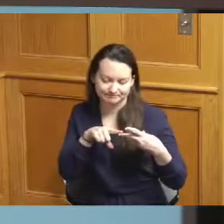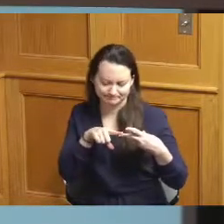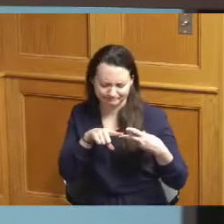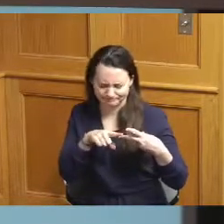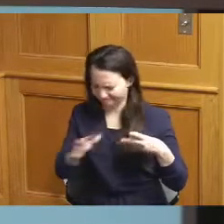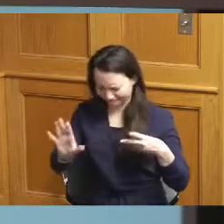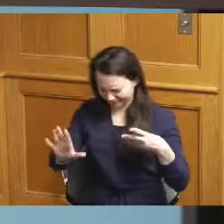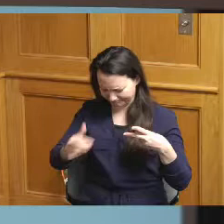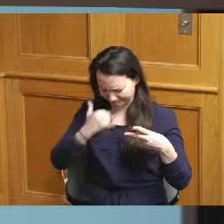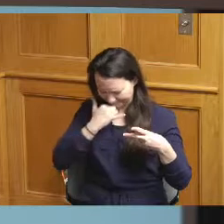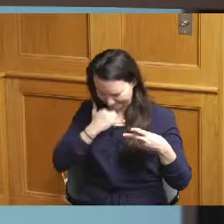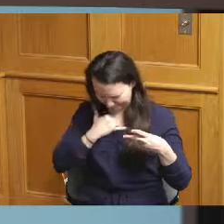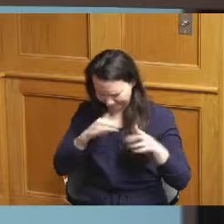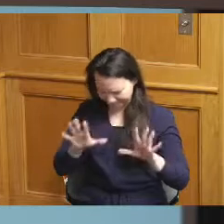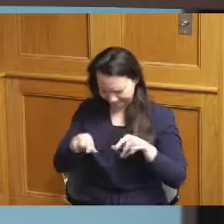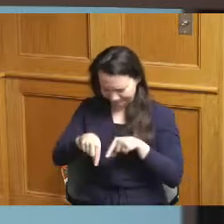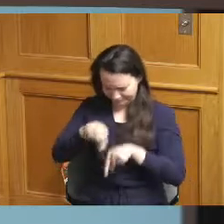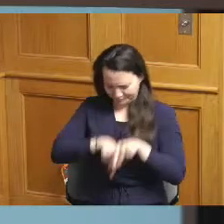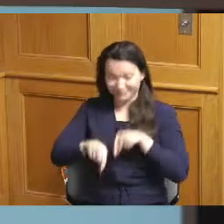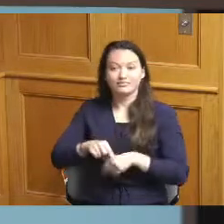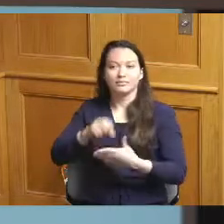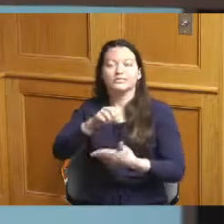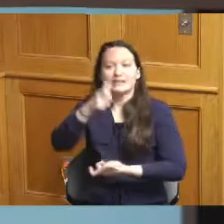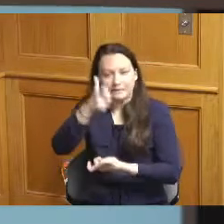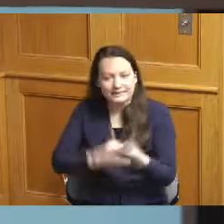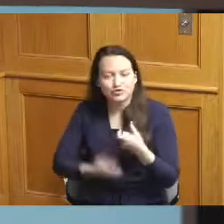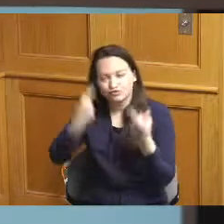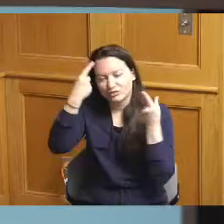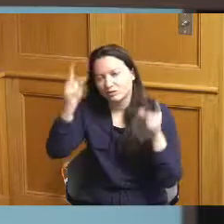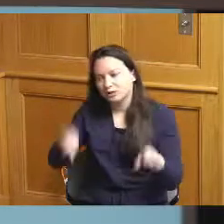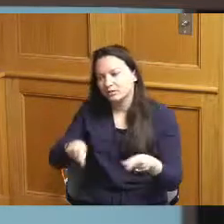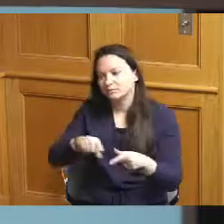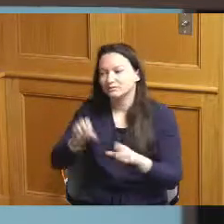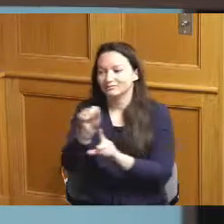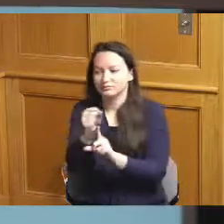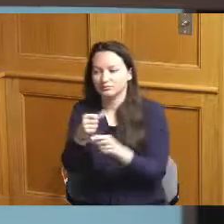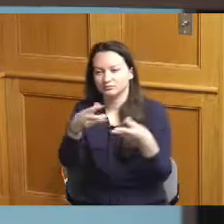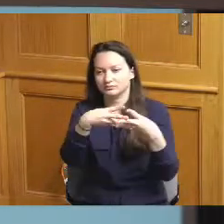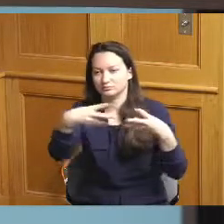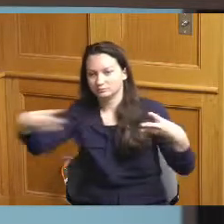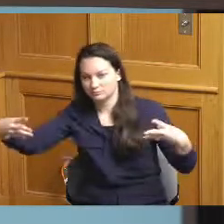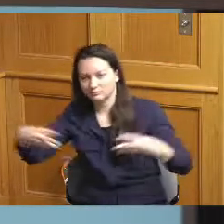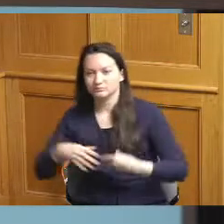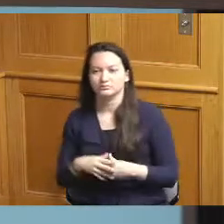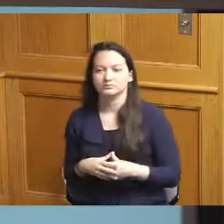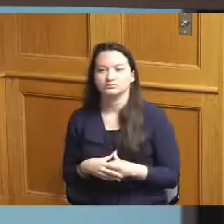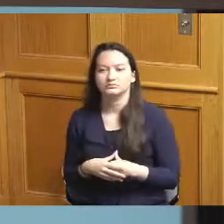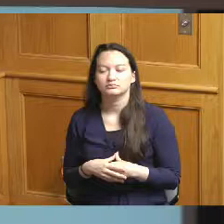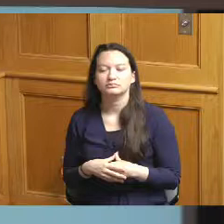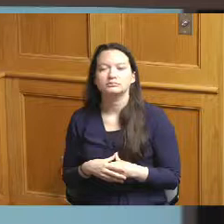I get to that so these are the status of each of the agreements so these are the agreements